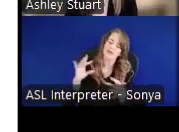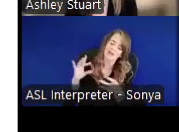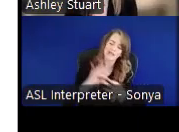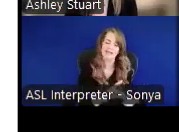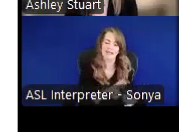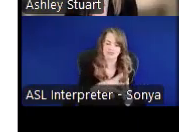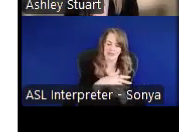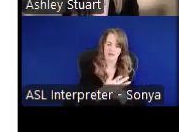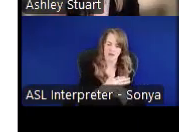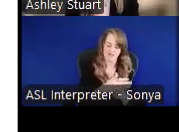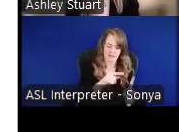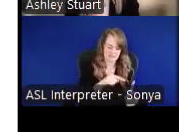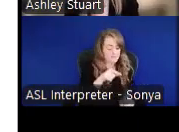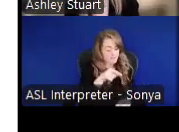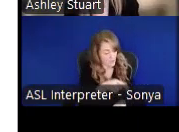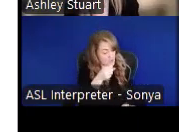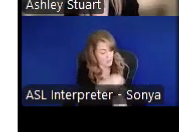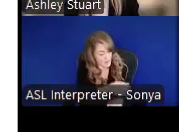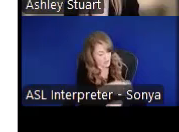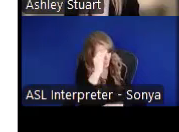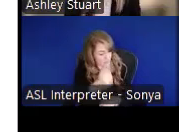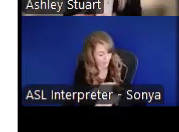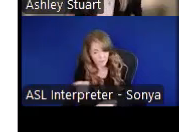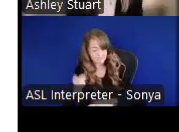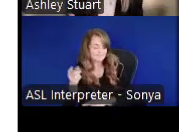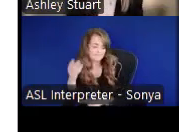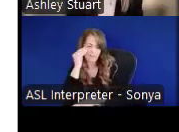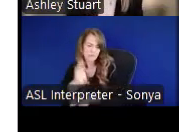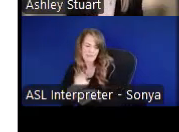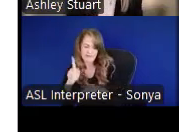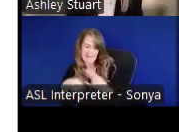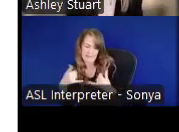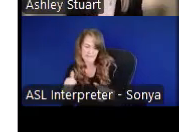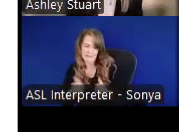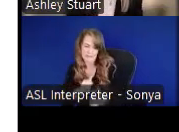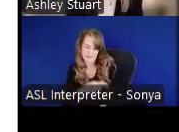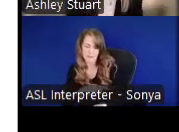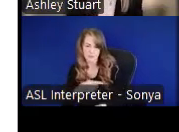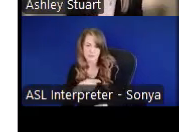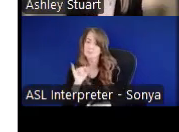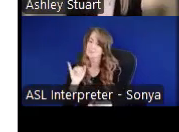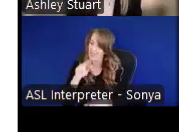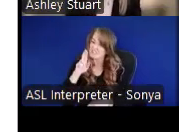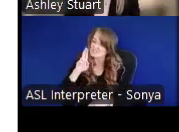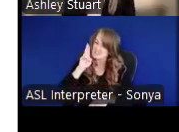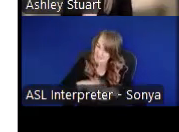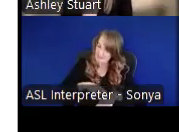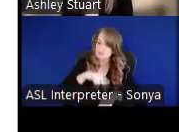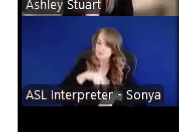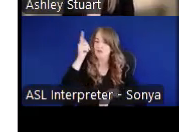your brother, your brother's not going to play with you, that's a natural, logical consequence. So maybe you're going to miss out